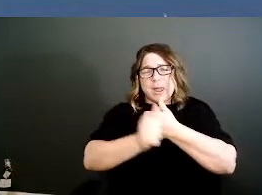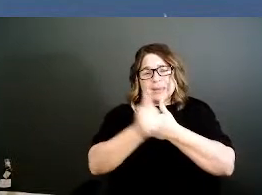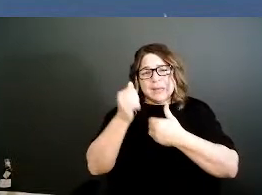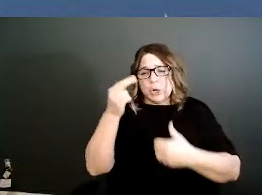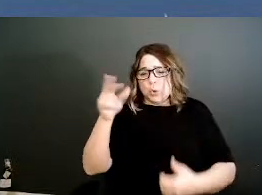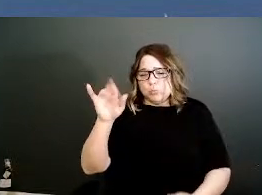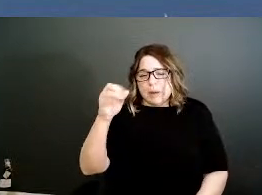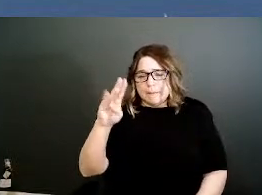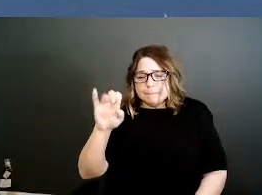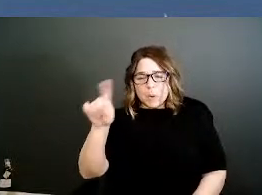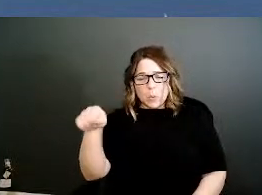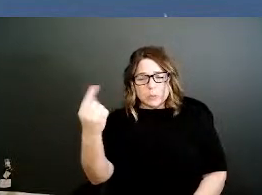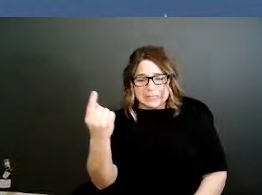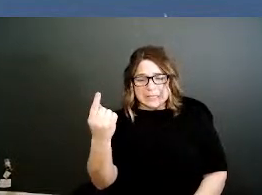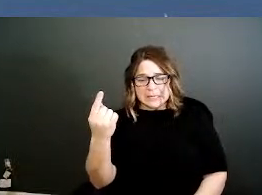MINNEAPOLIS PROGRAM WAS PUT DOWN OVERWHELMINGLY, THAT